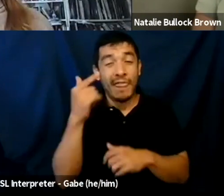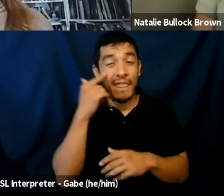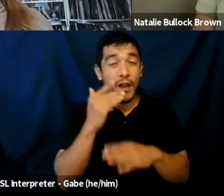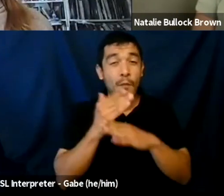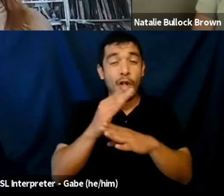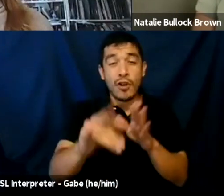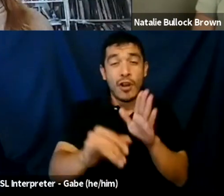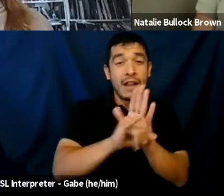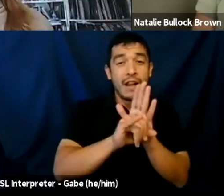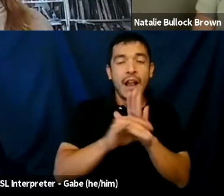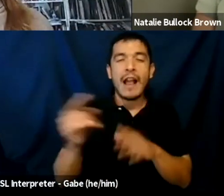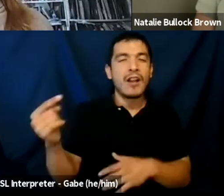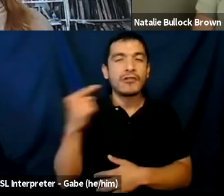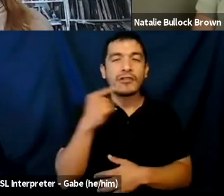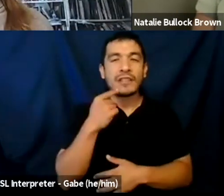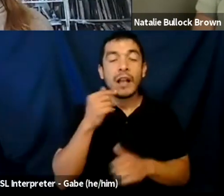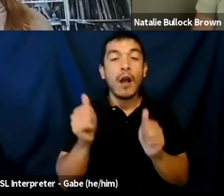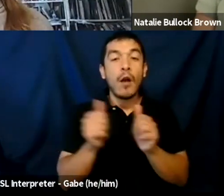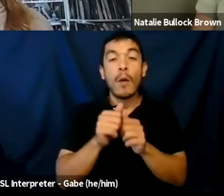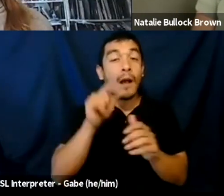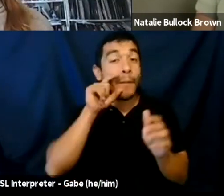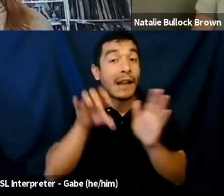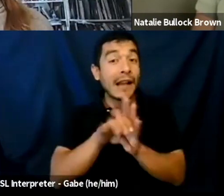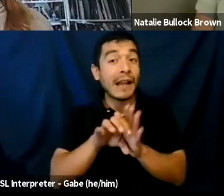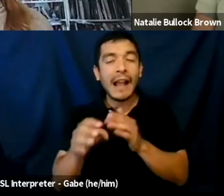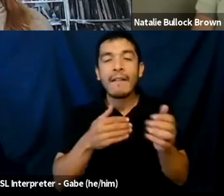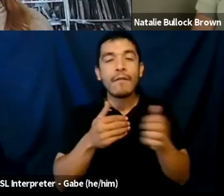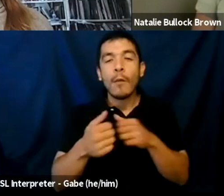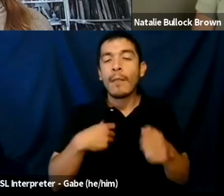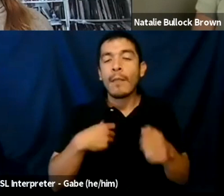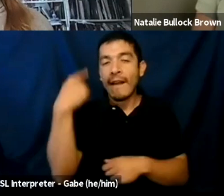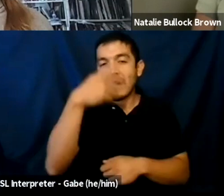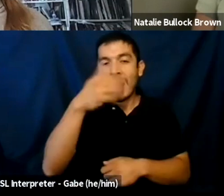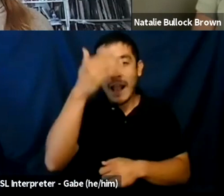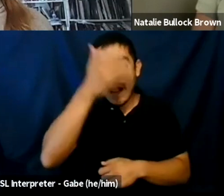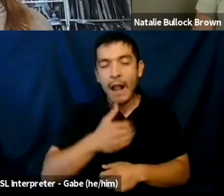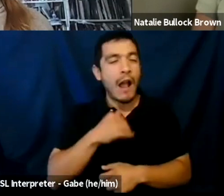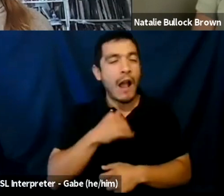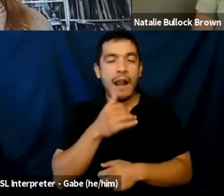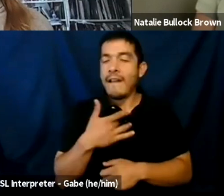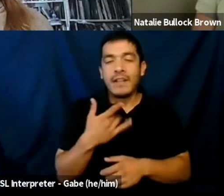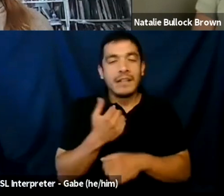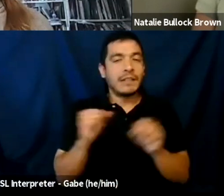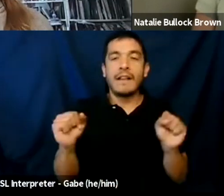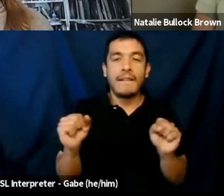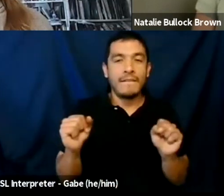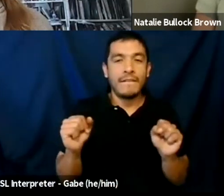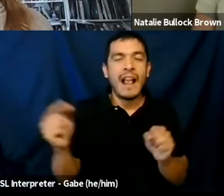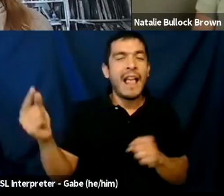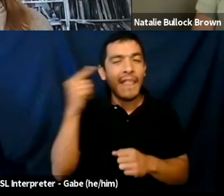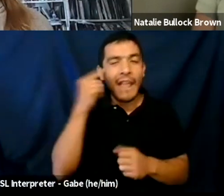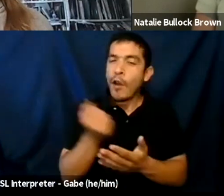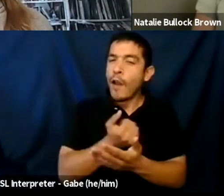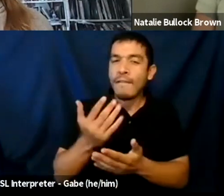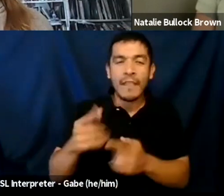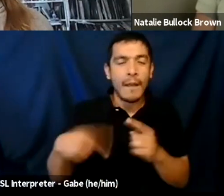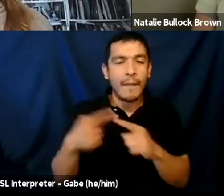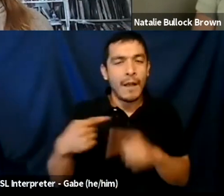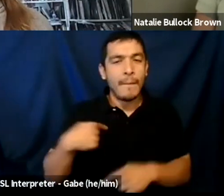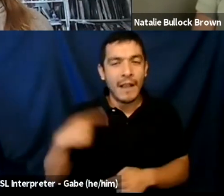And she said, "With photos, even with my face covered, "I did not feel safe. "They know everything about me. "They can know me from my eyes,